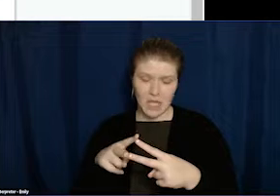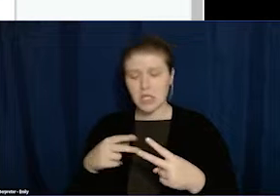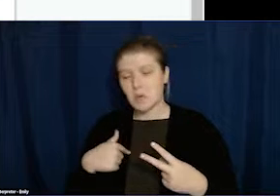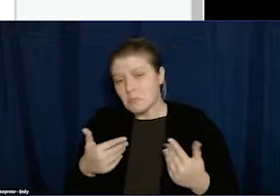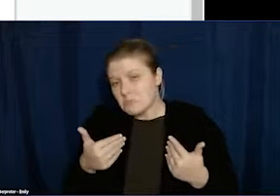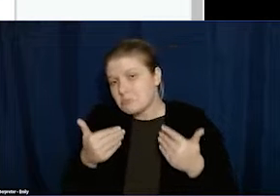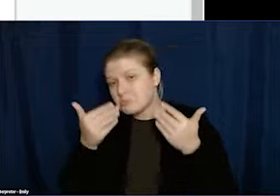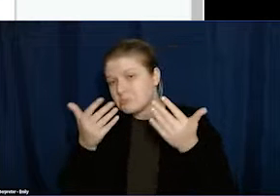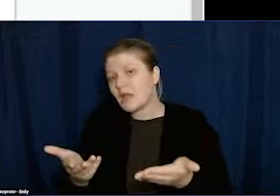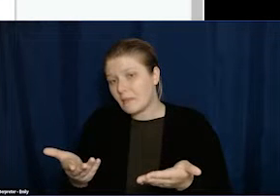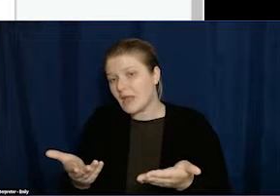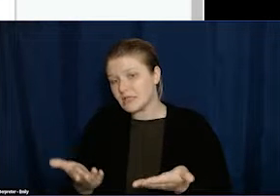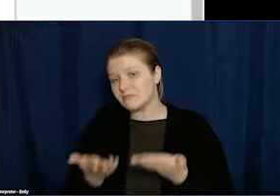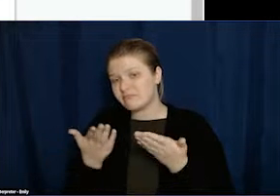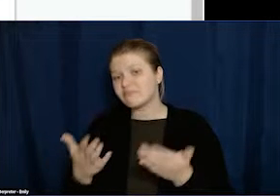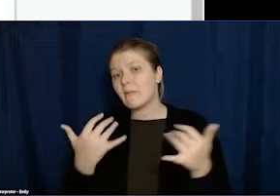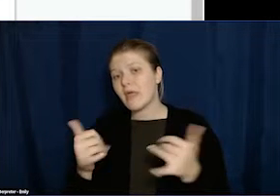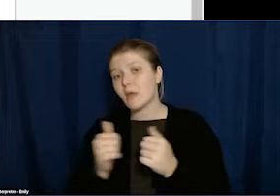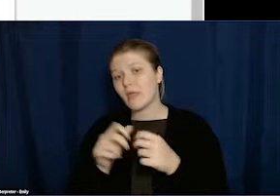But just know that that challenge is there.